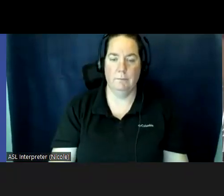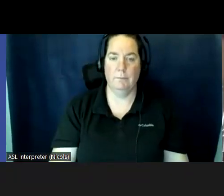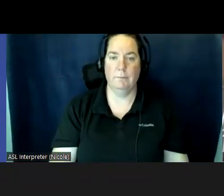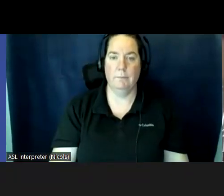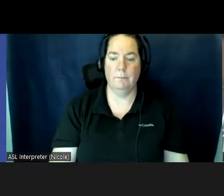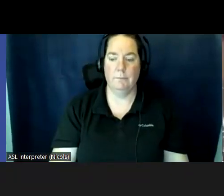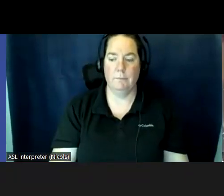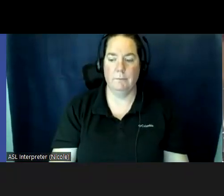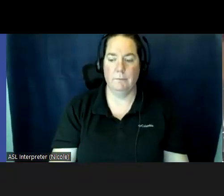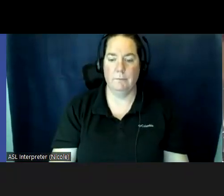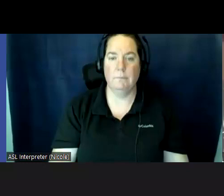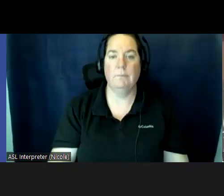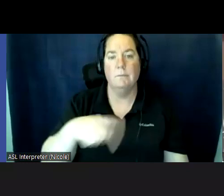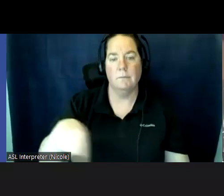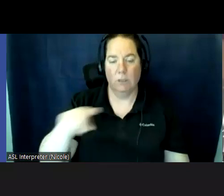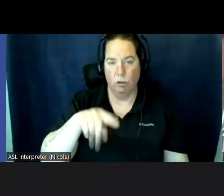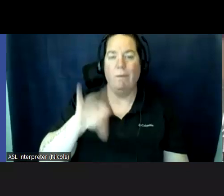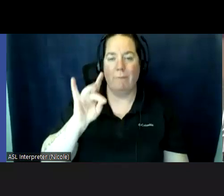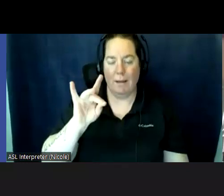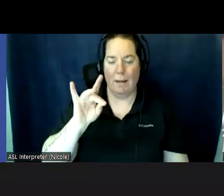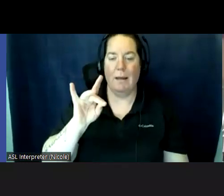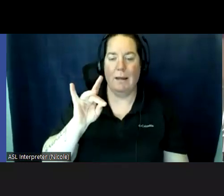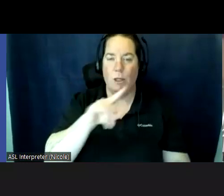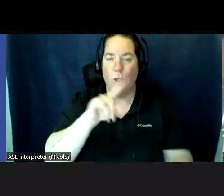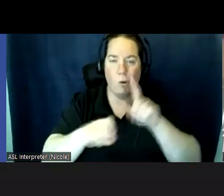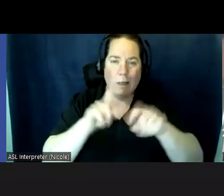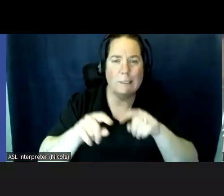some more of those monitoring questions and resources there.